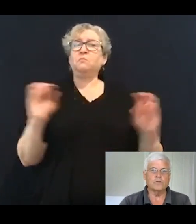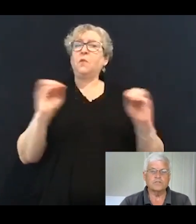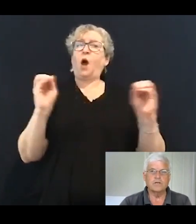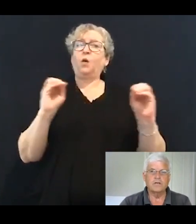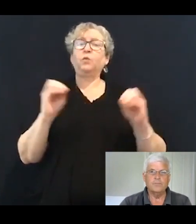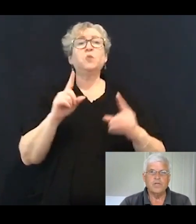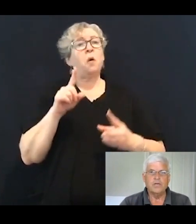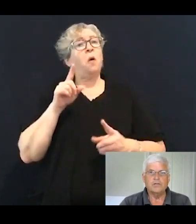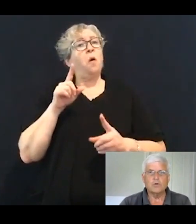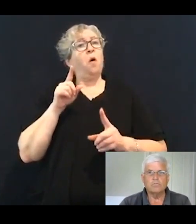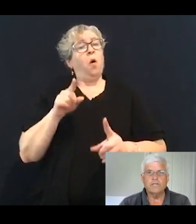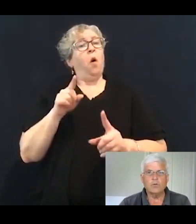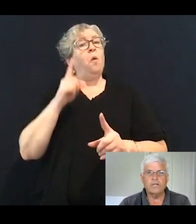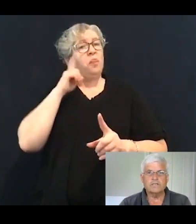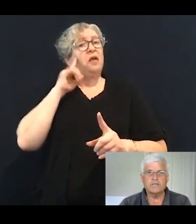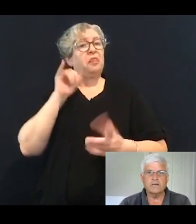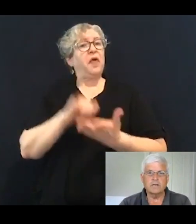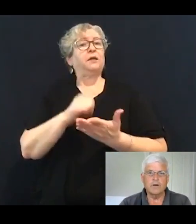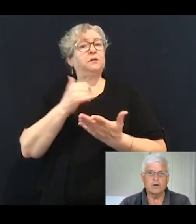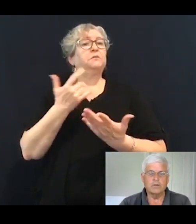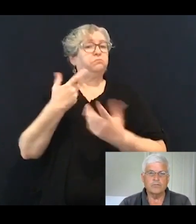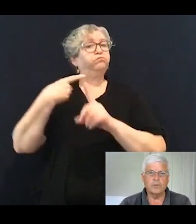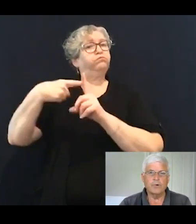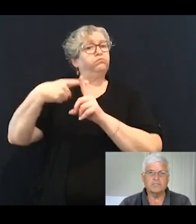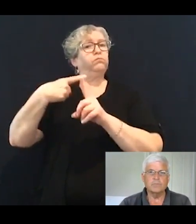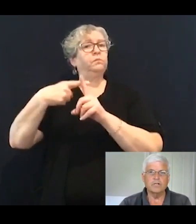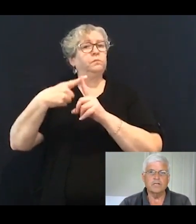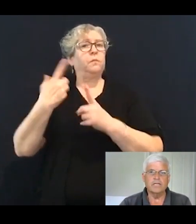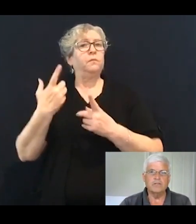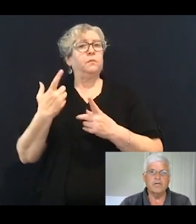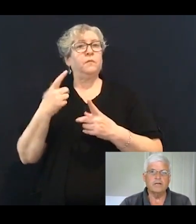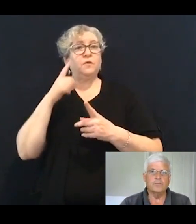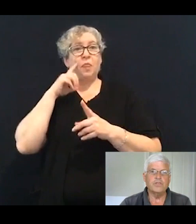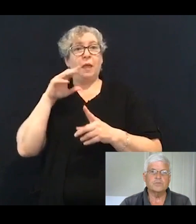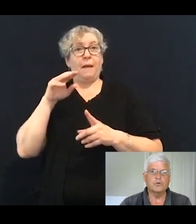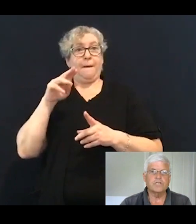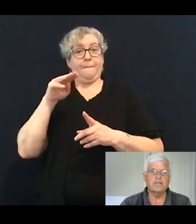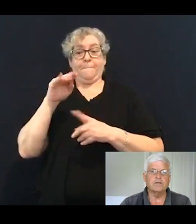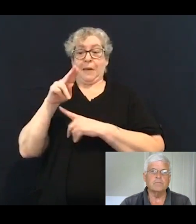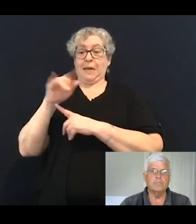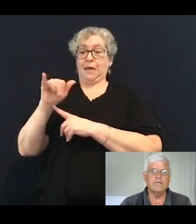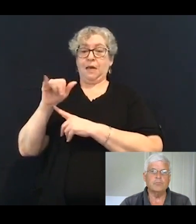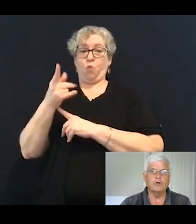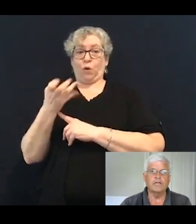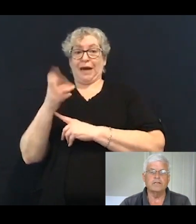So we're really quite excited about the possibility that this particular mini protocadherin